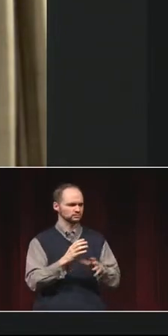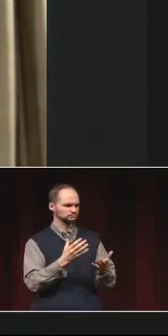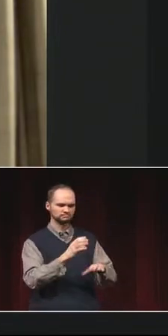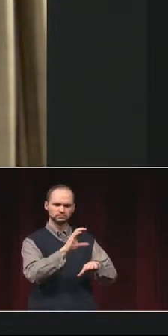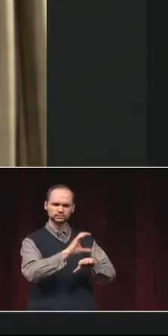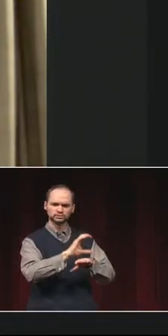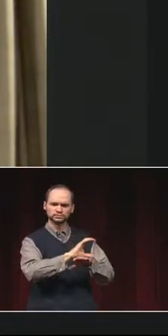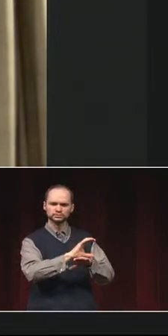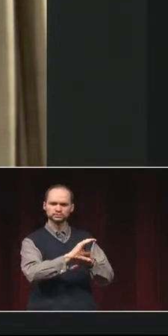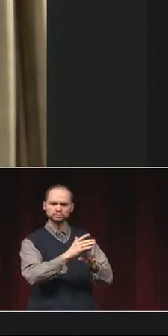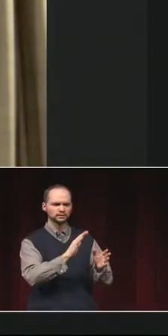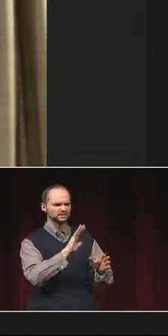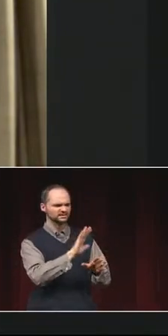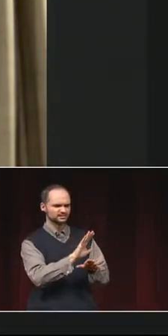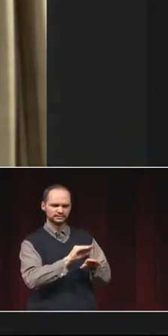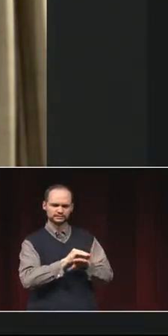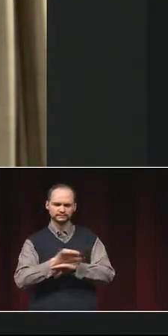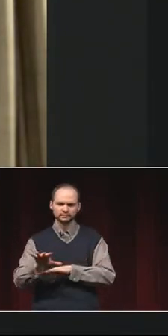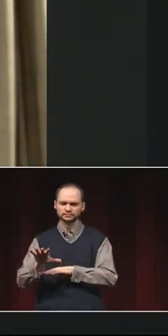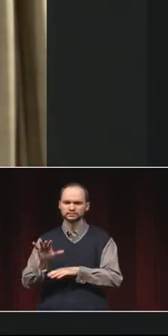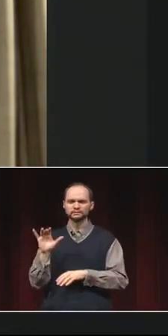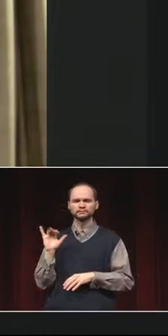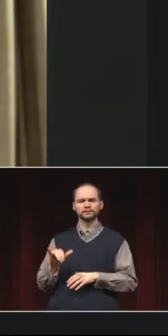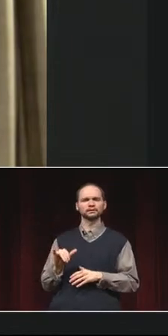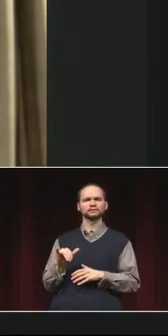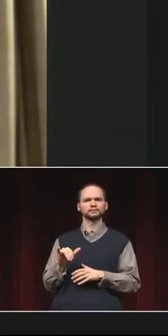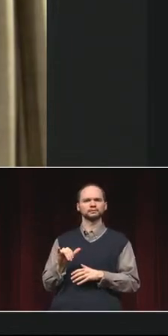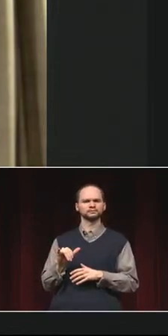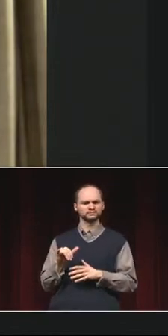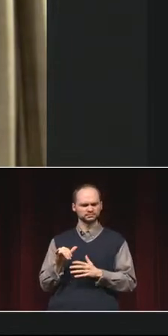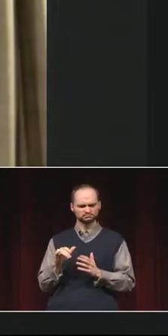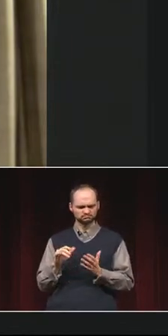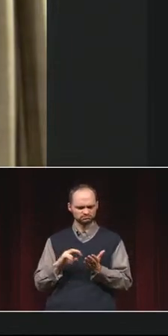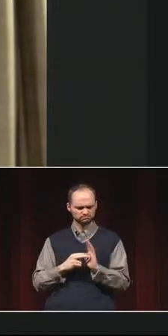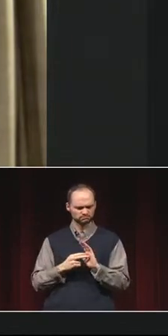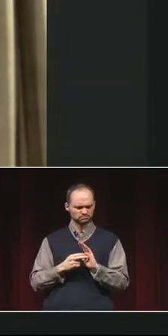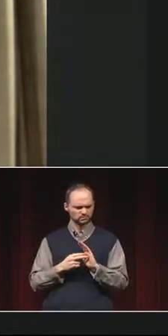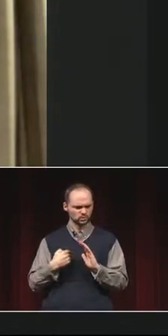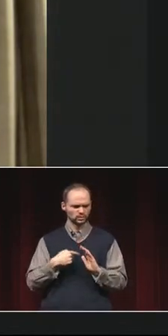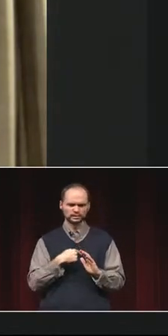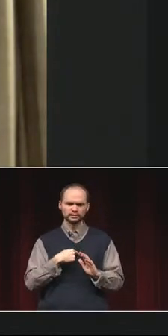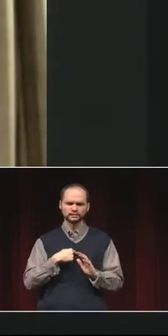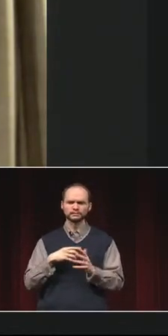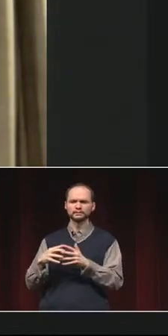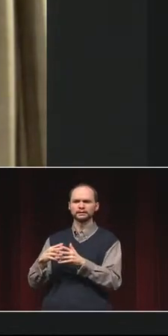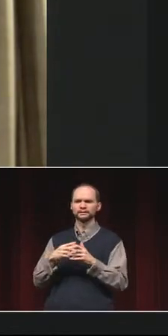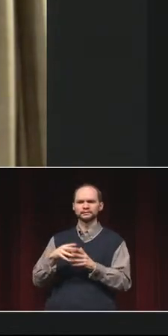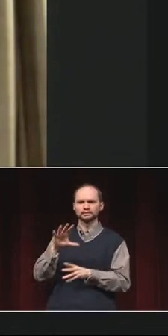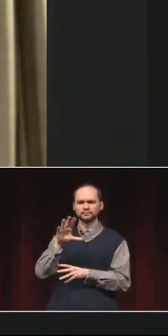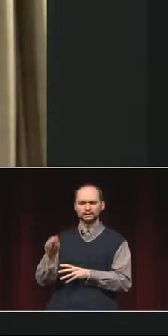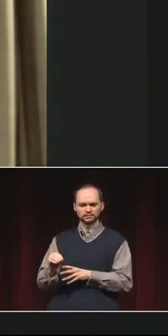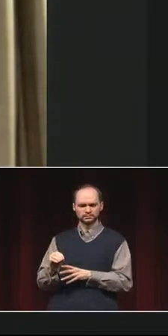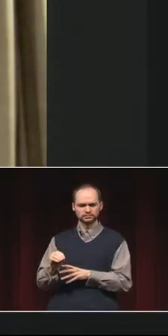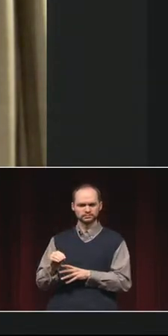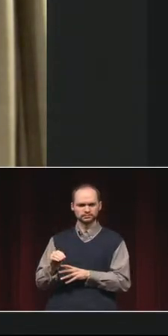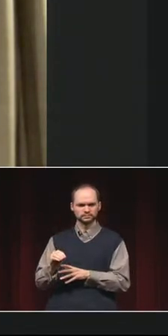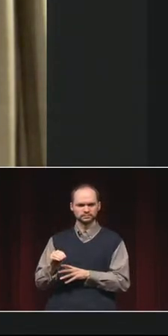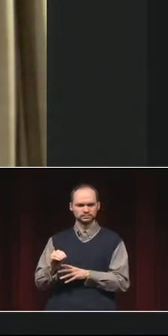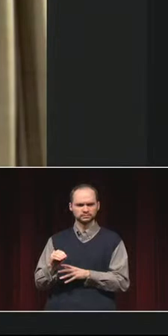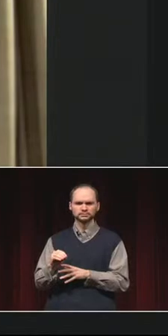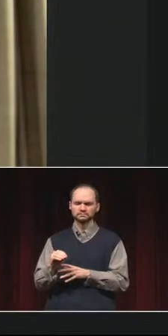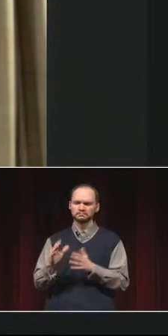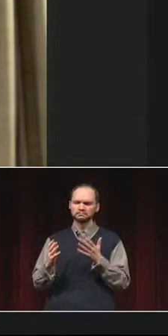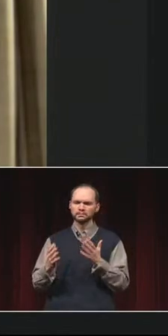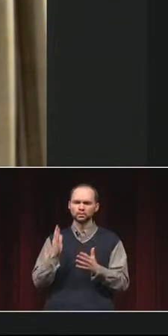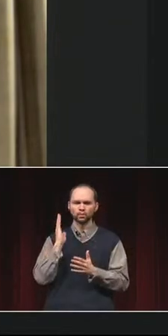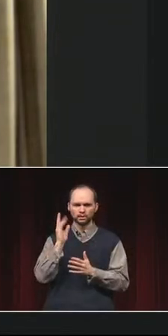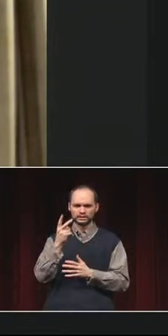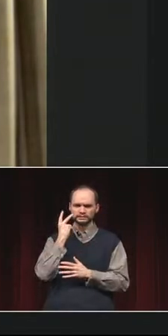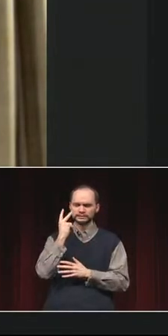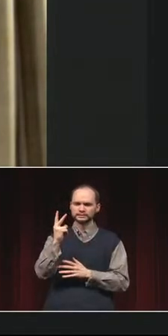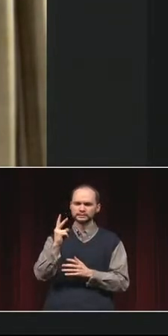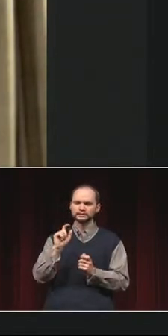Americans to make and see some long-lasting change. Word has gotten to me from Dr. King.